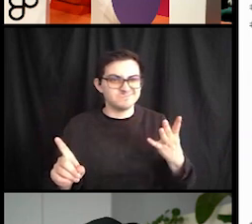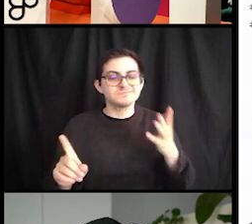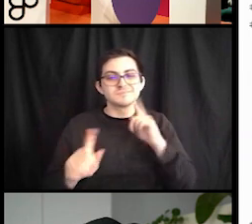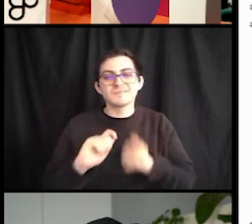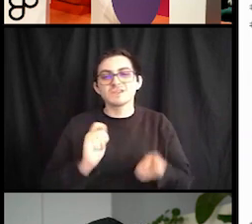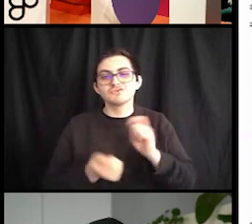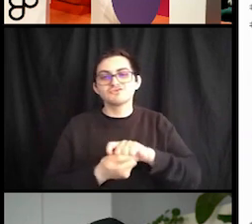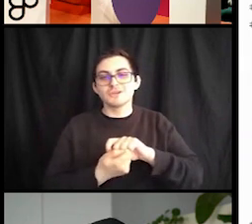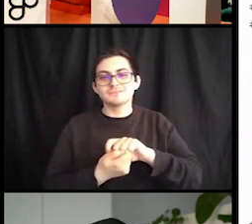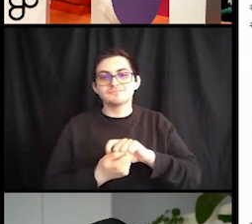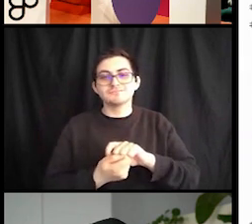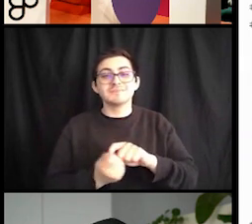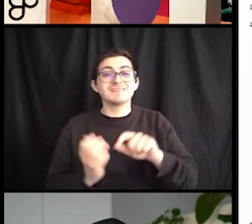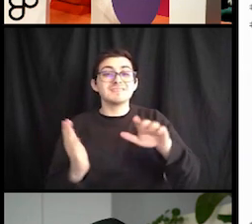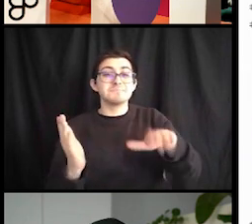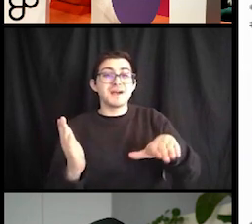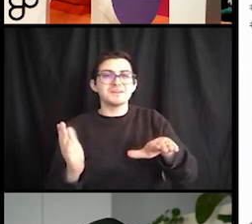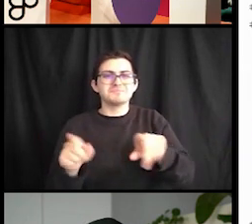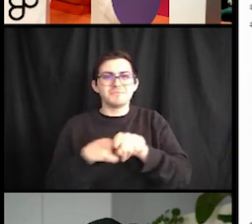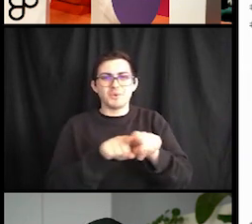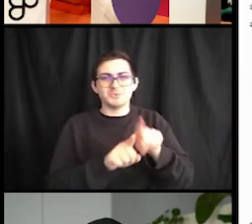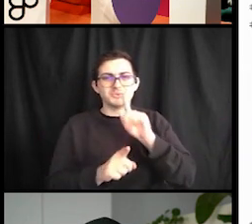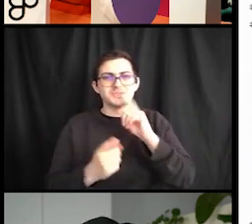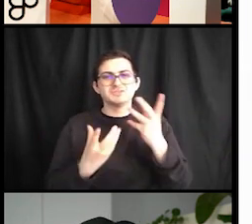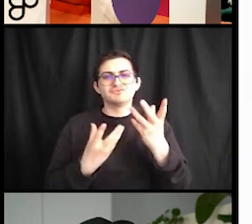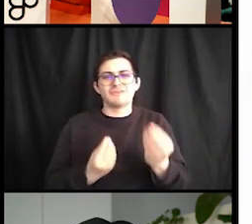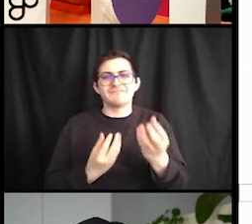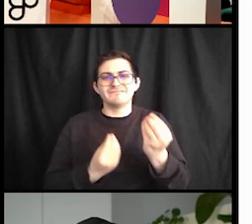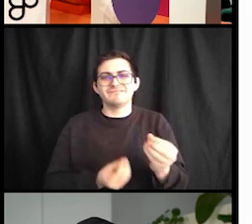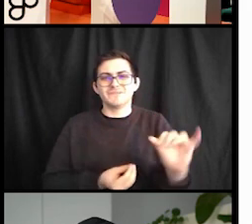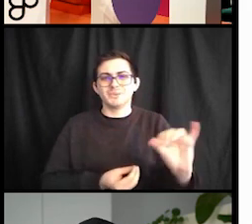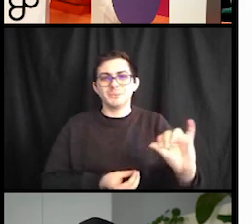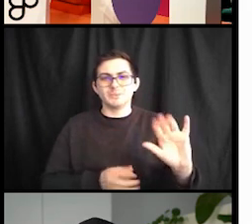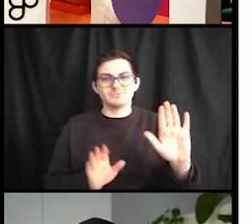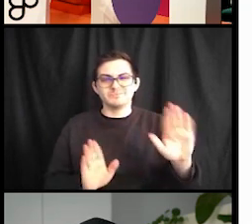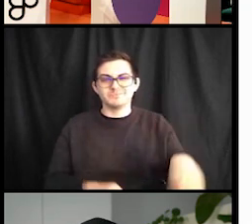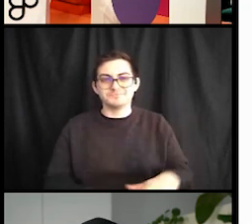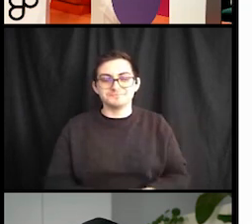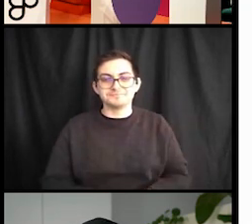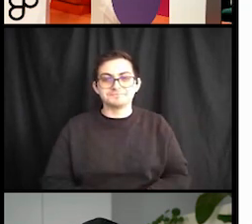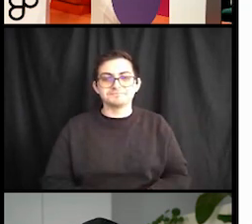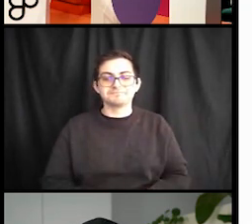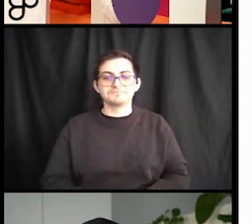So let's go here and look at this stepper component.